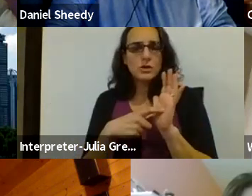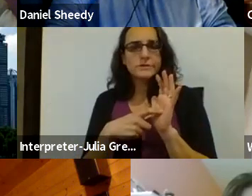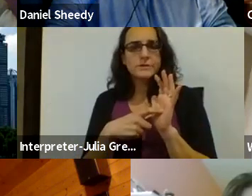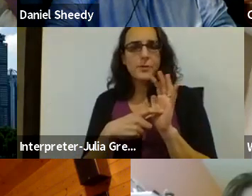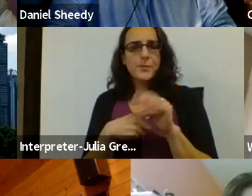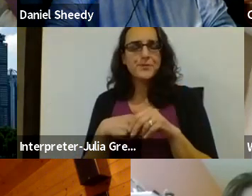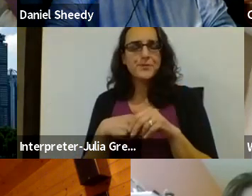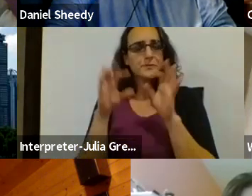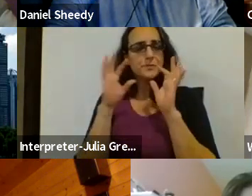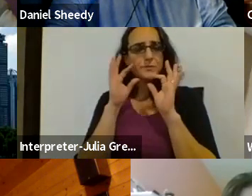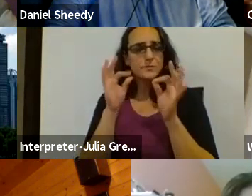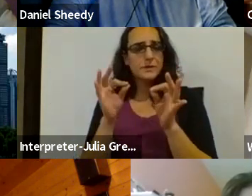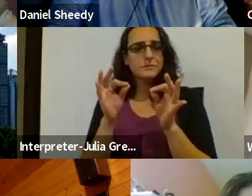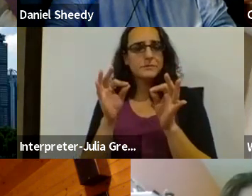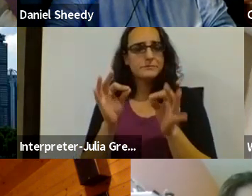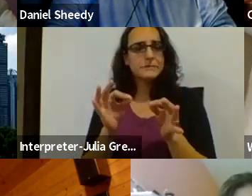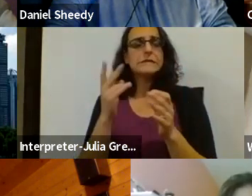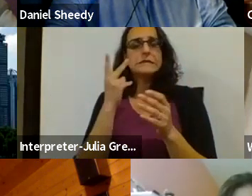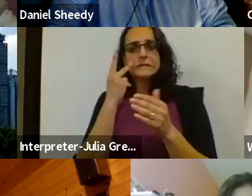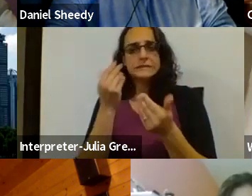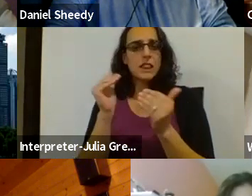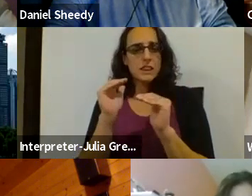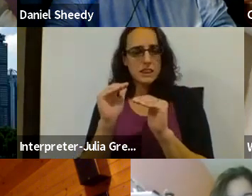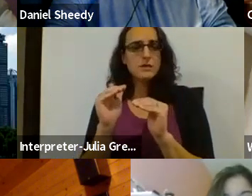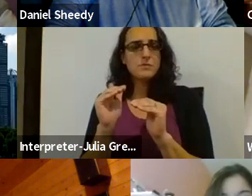Zoe Duran: Definitely see like a limit in like the school time which is